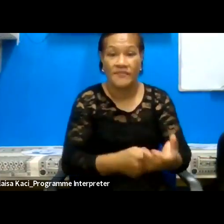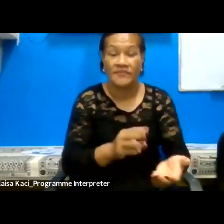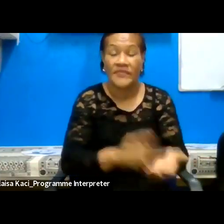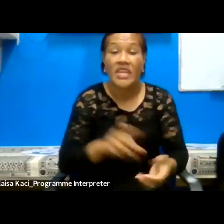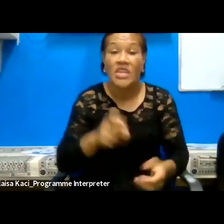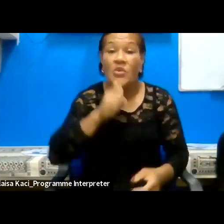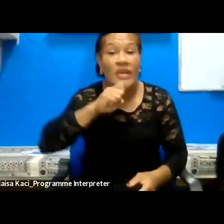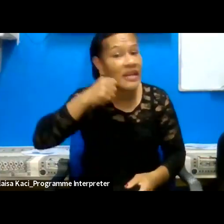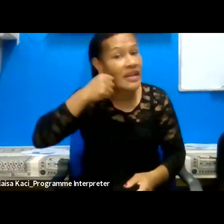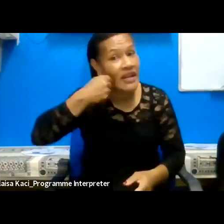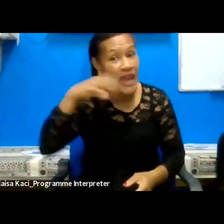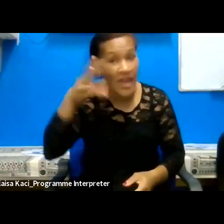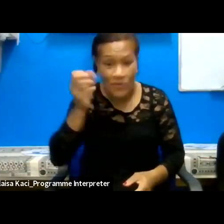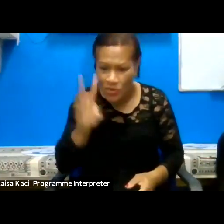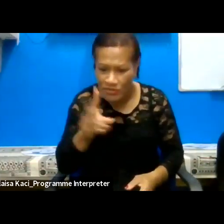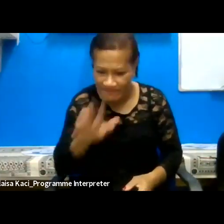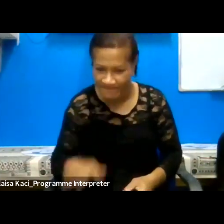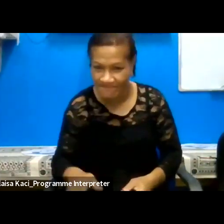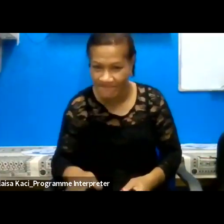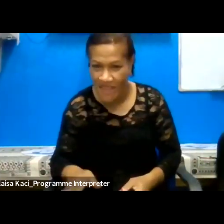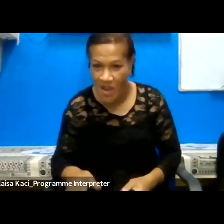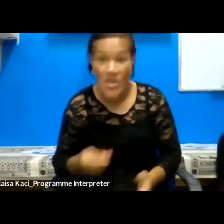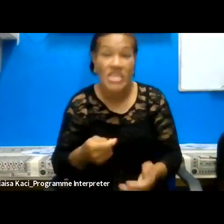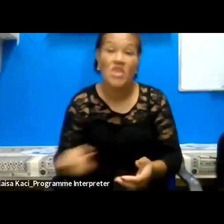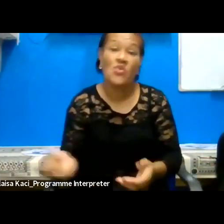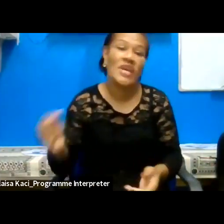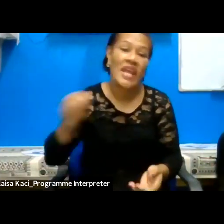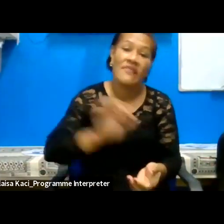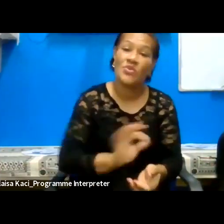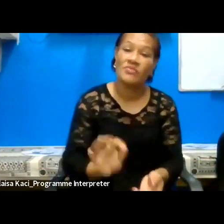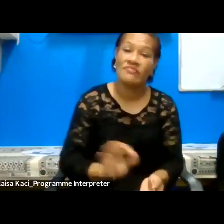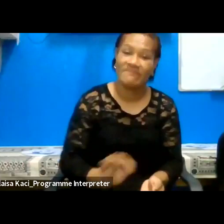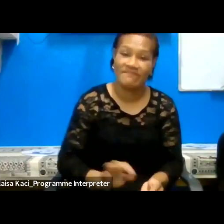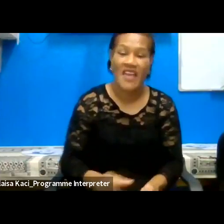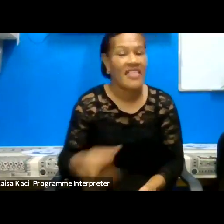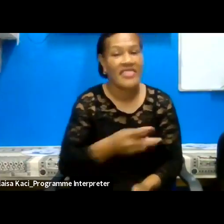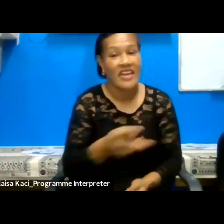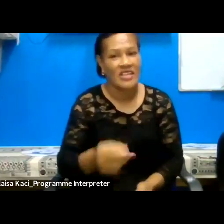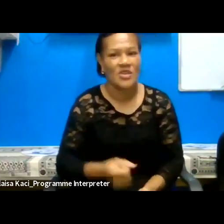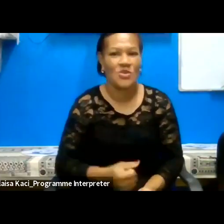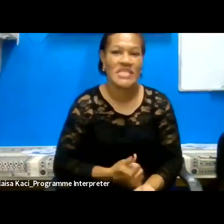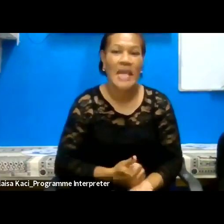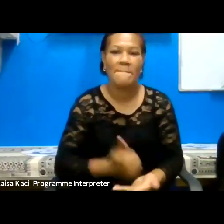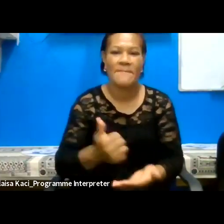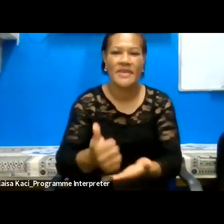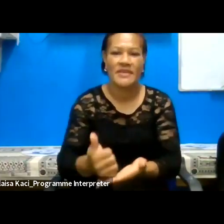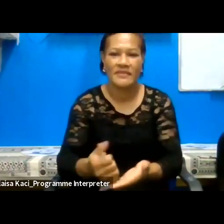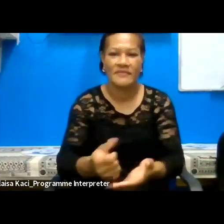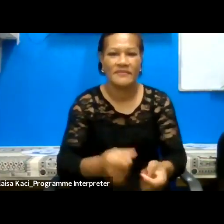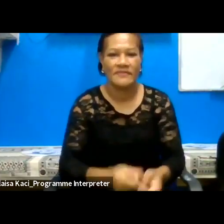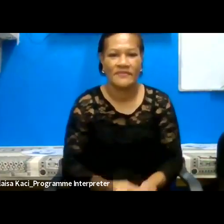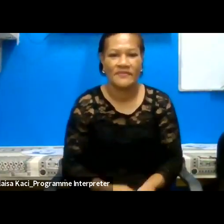going to send a drown. This is